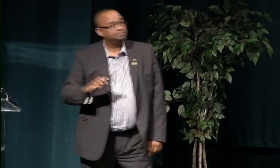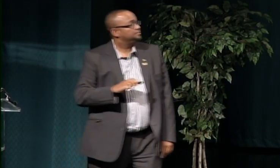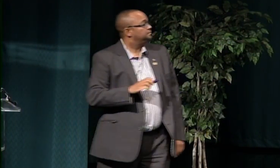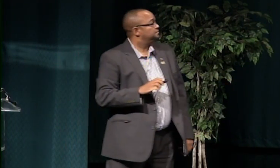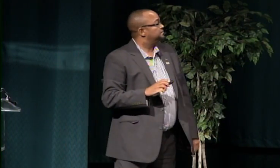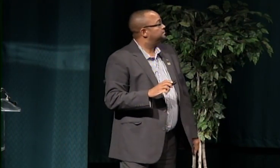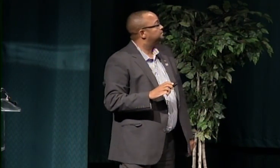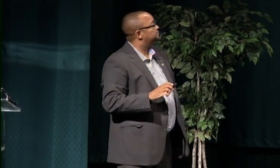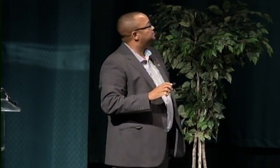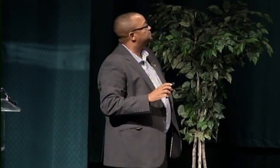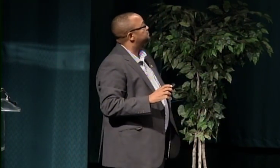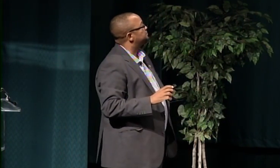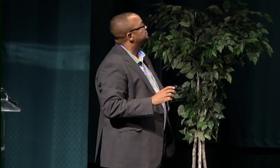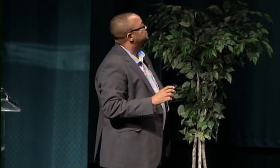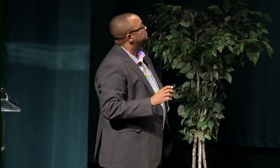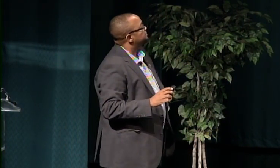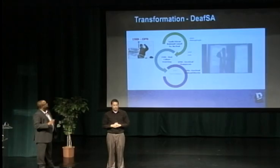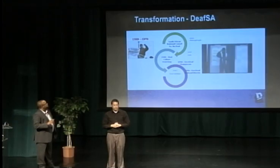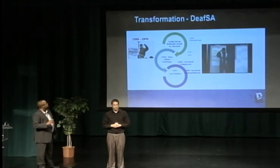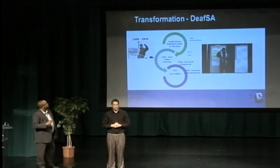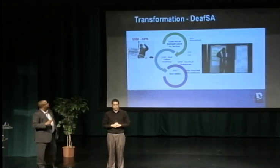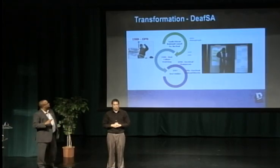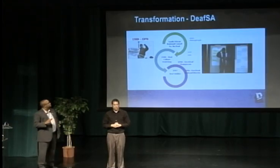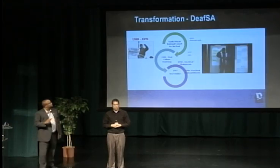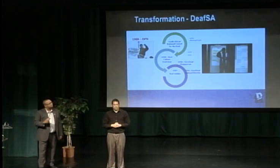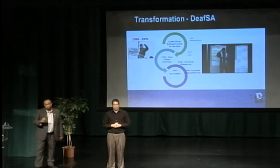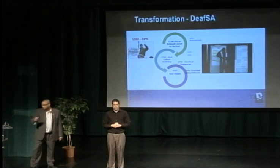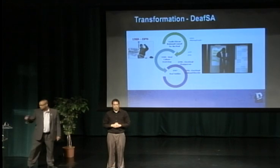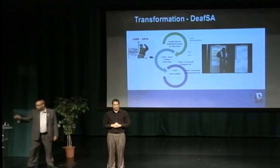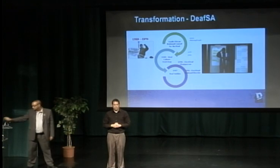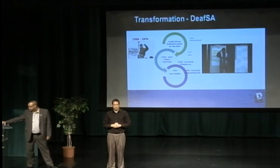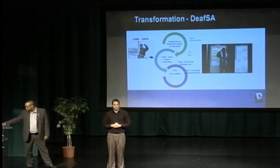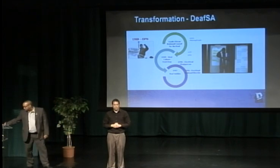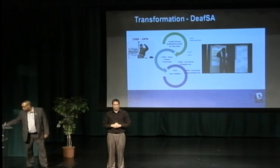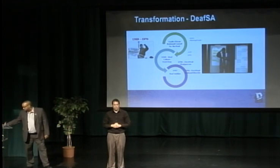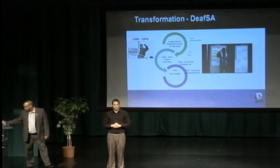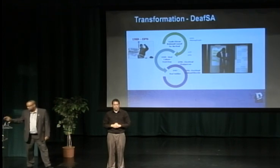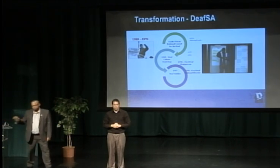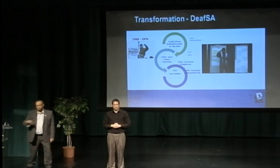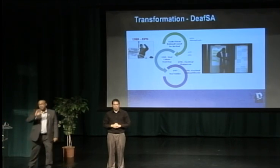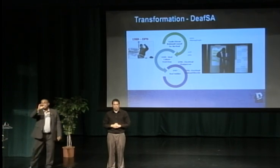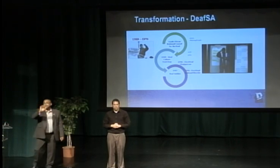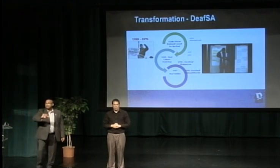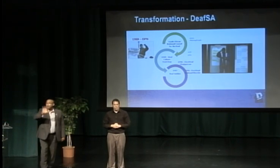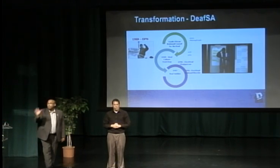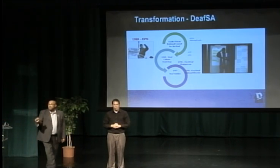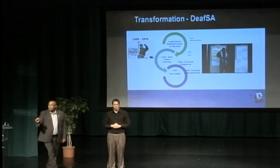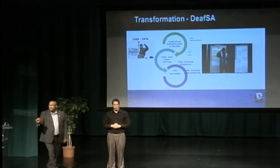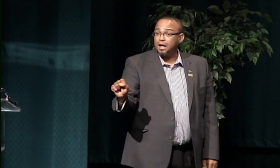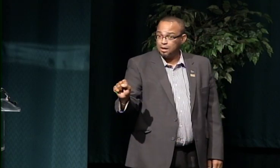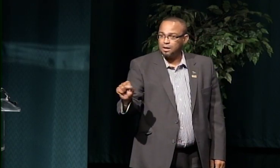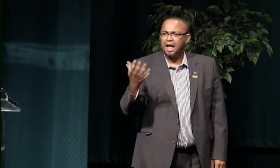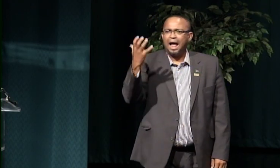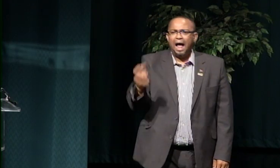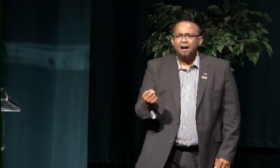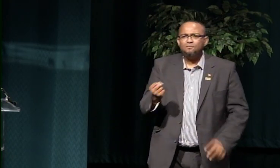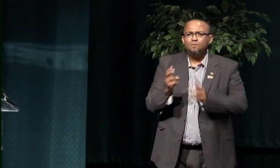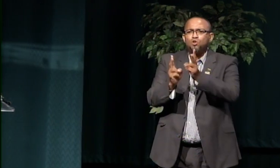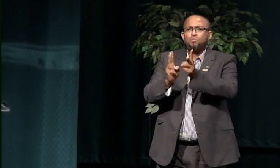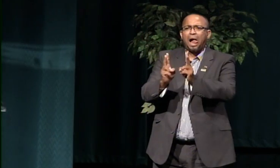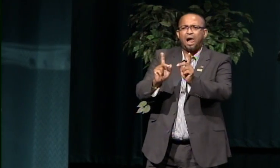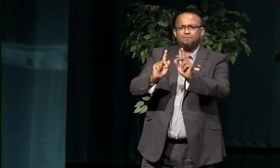Just like you all did at D.P.N.